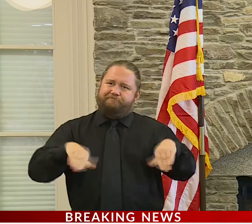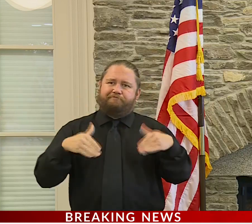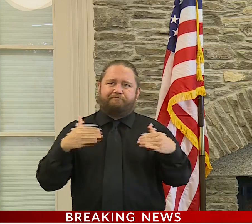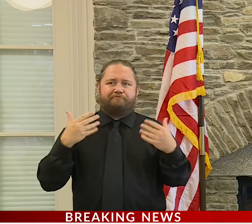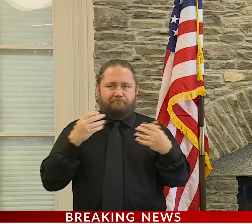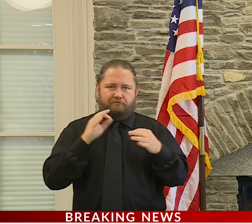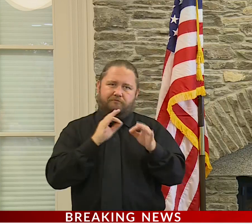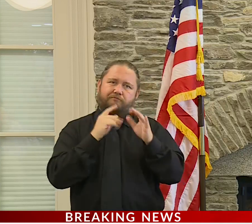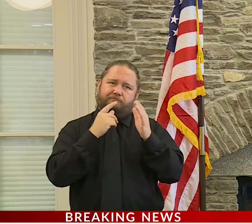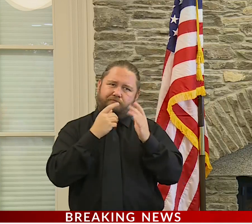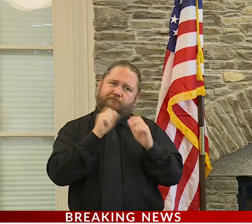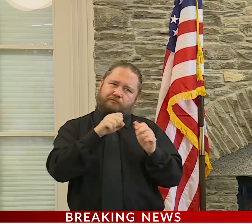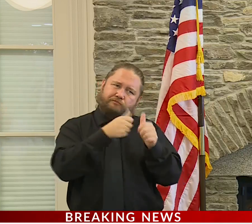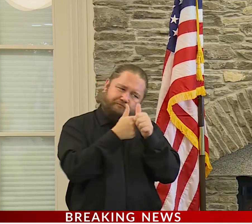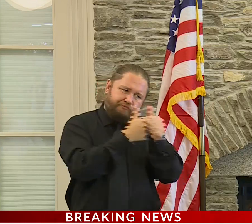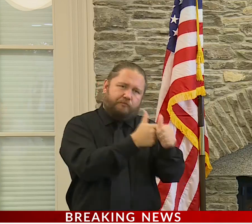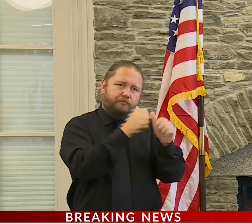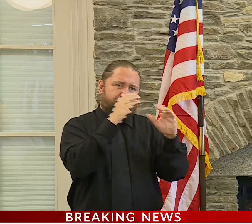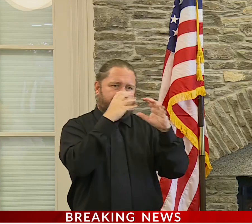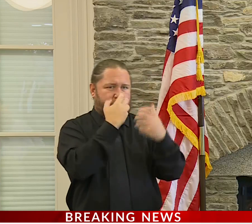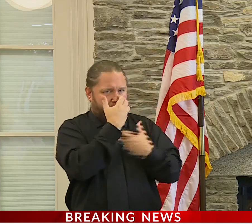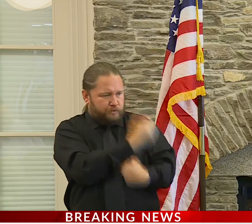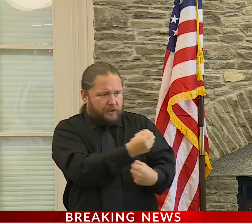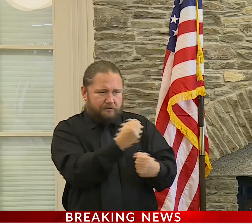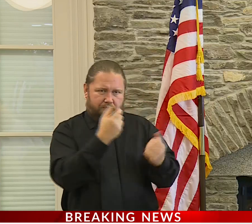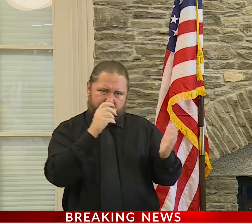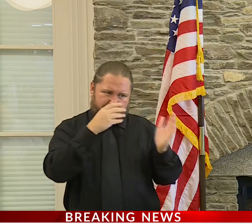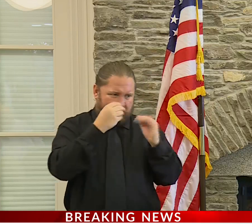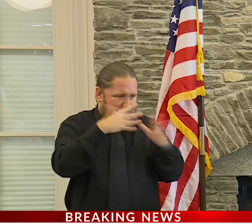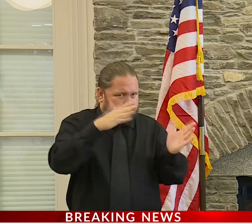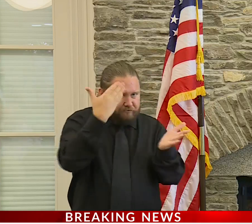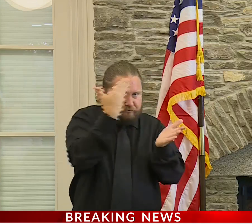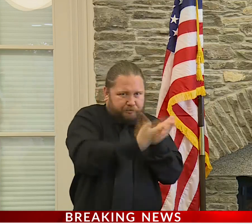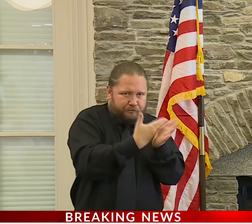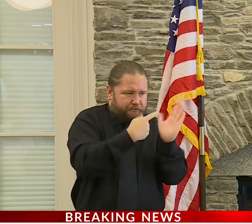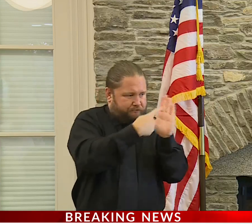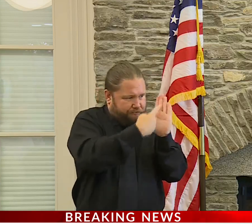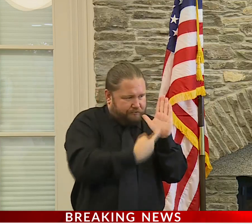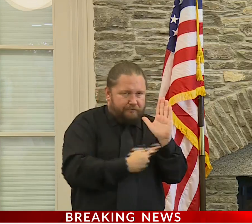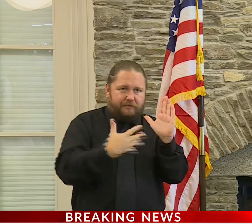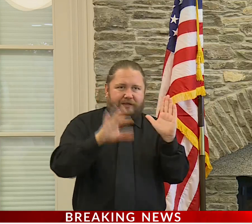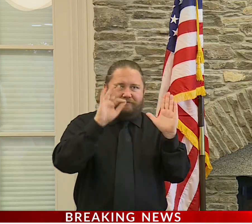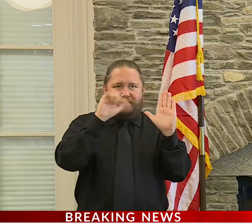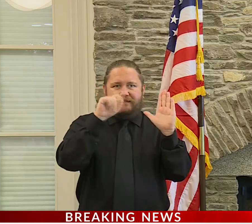RHODE ISLAND. AND SO WE NEED TO HAVE FAITH IN THAT SCIENCE AND THAT PROCESS SO THAT WE CAN REALLY MOVE OUR STATE FORWARD TO MOVE OUR COUNTRY